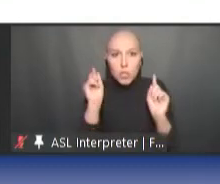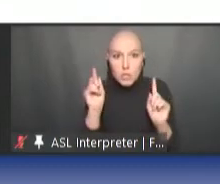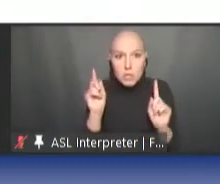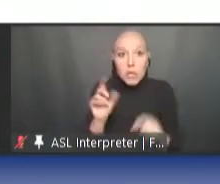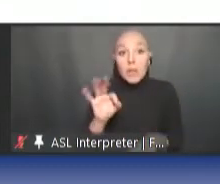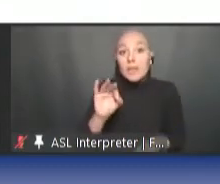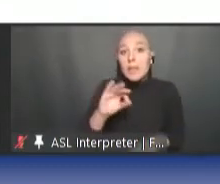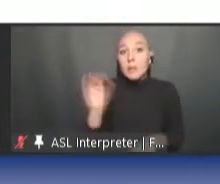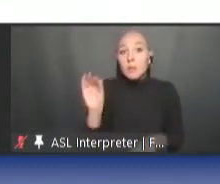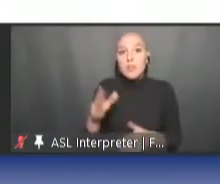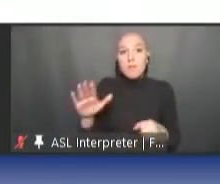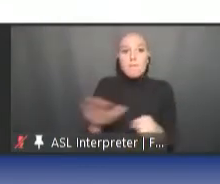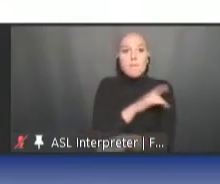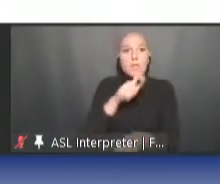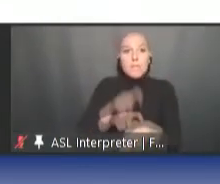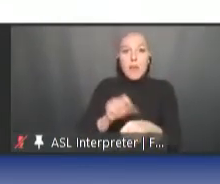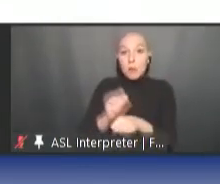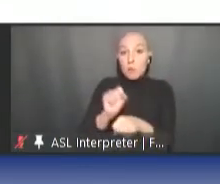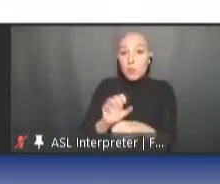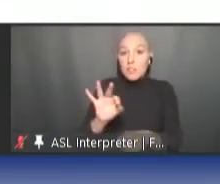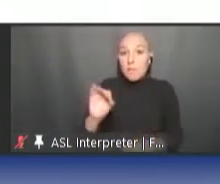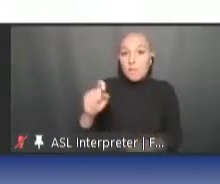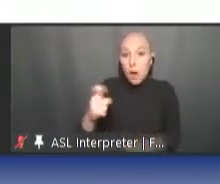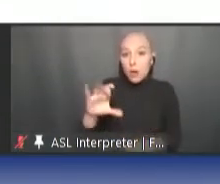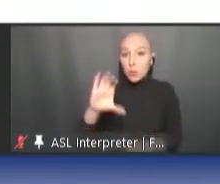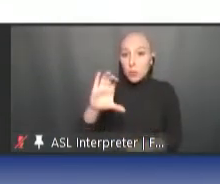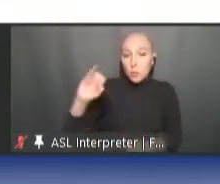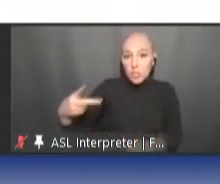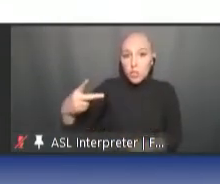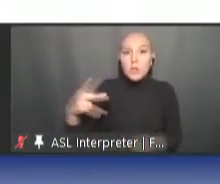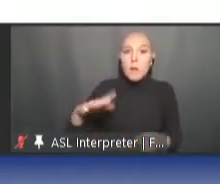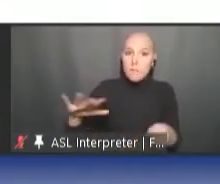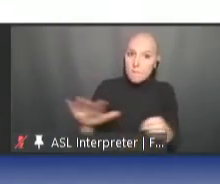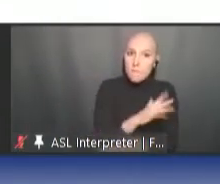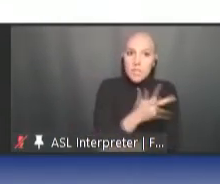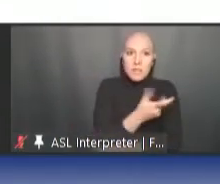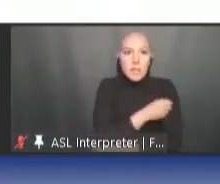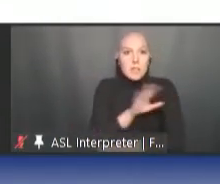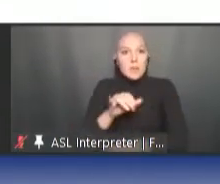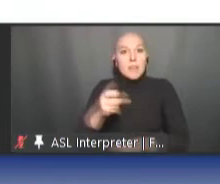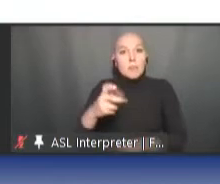fully vaccinated by last September. In New York State, 92 percent of healthcare workers